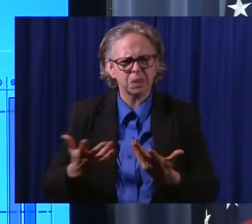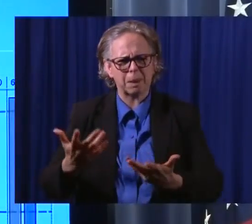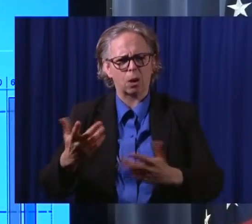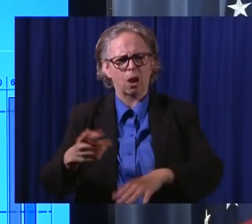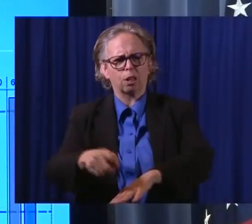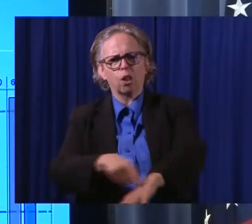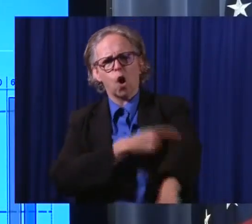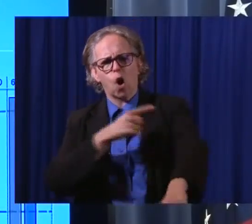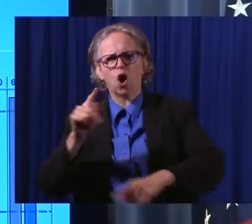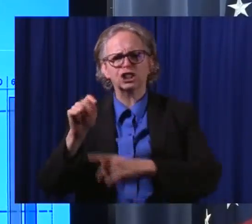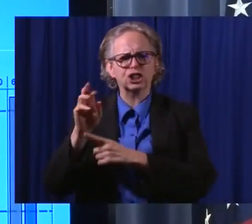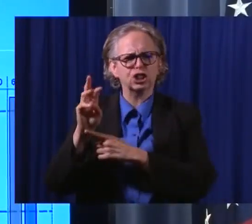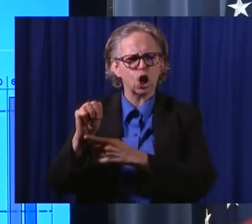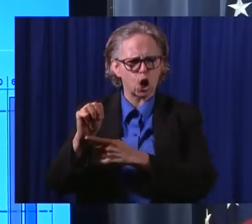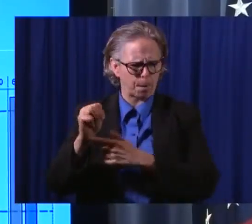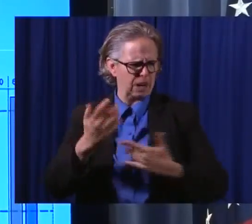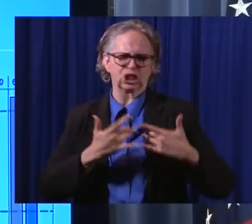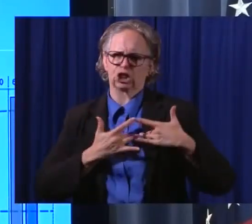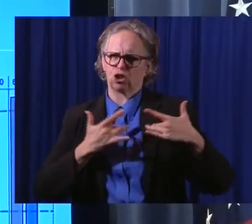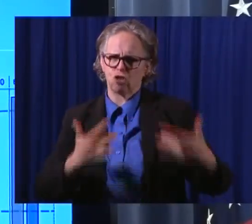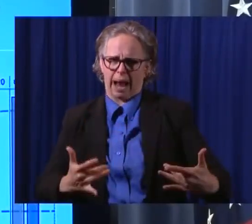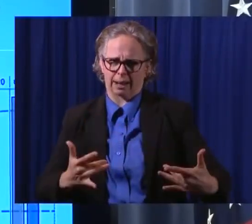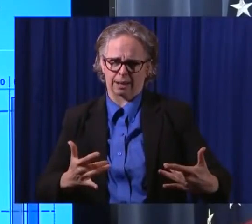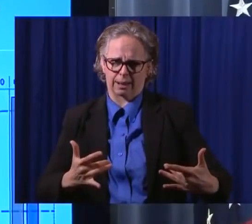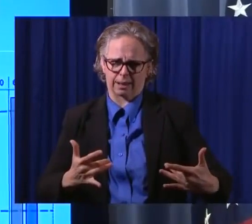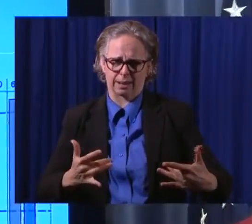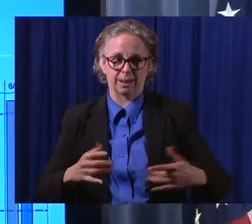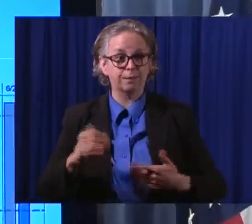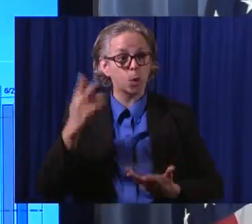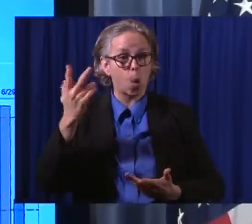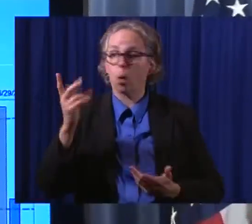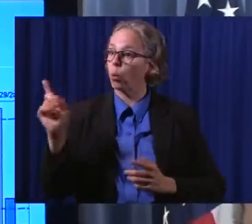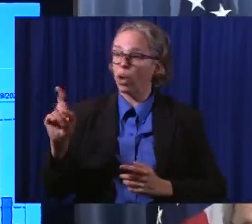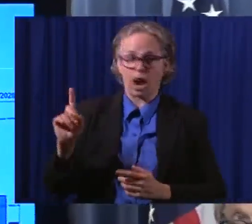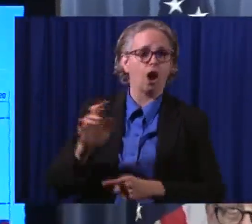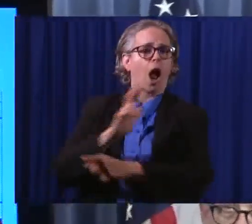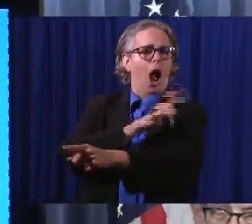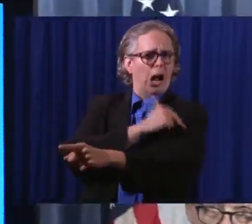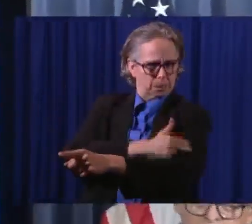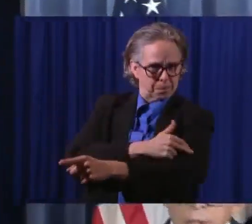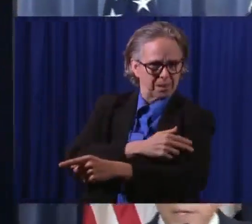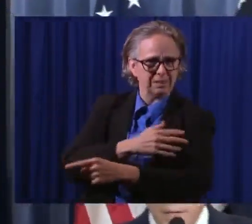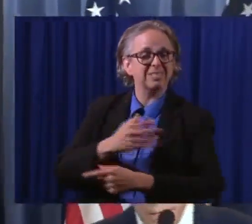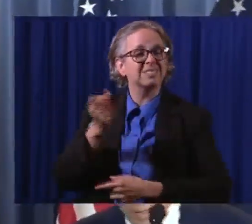SO, THAT IS THE KEY DATA . LET ME TALK A LITTLE BIT MORE ABOUT THE LONG-TERM TRENDS IN REGARD TO HAS LIBATIONS AND,